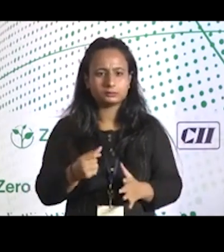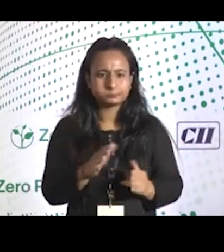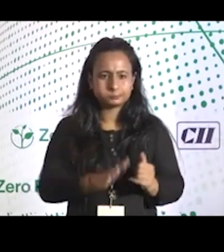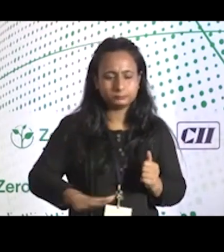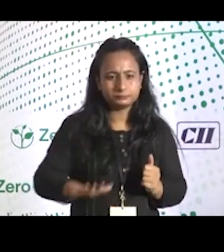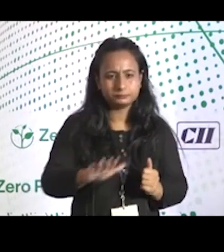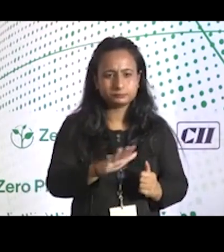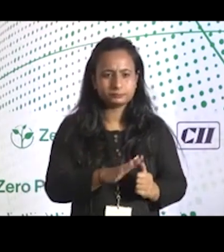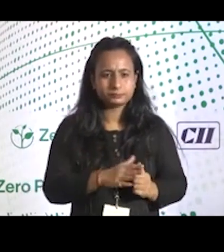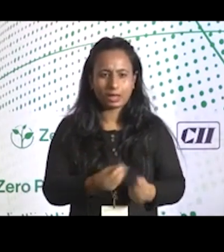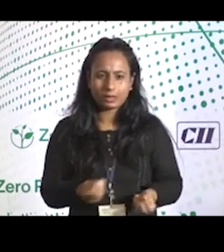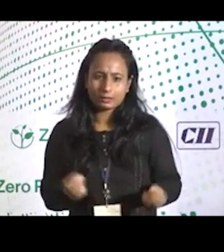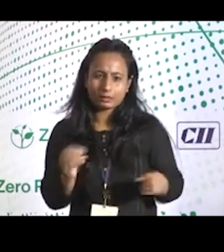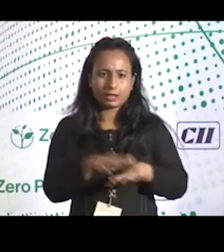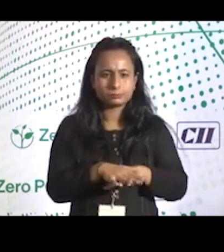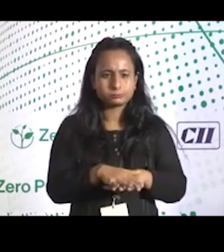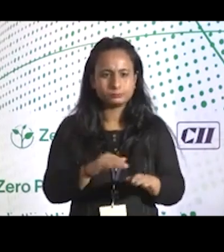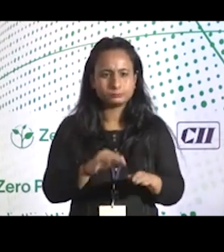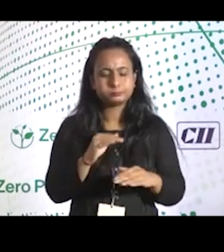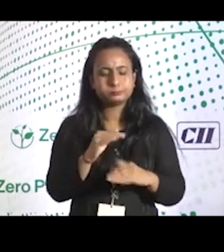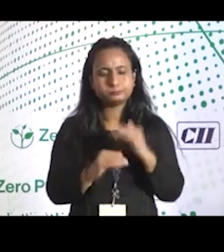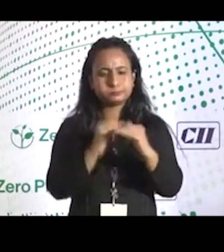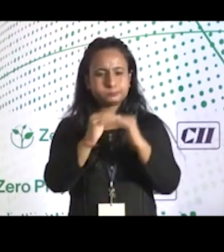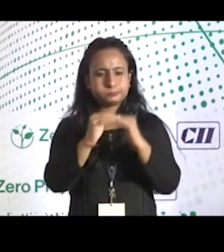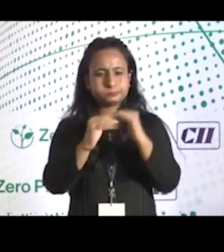Inclusion has progressed because what we call